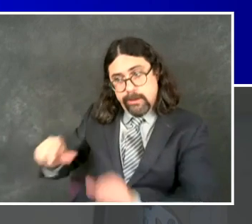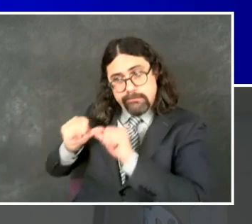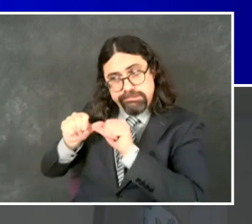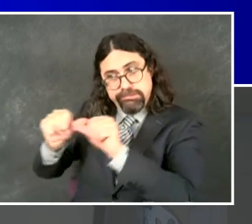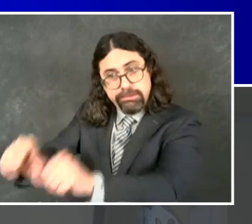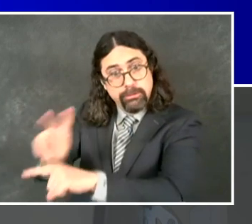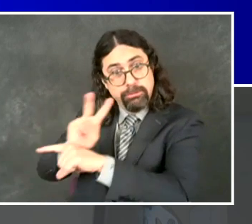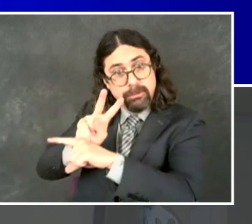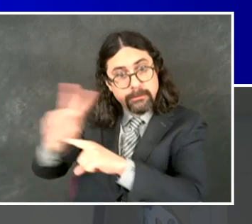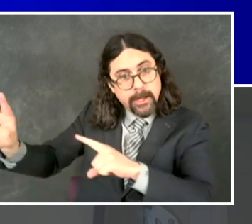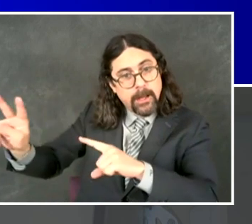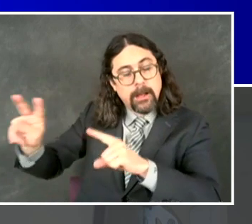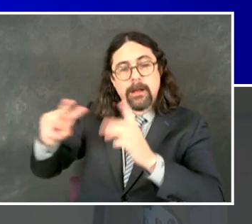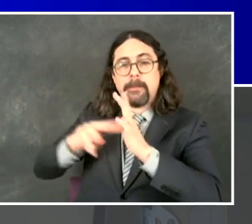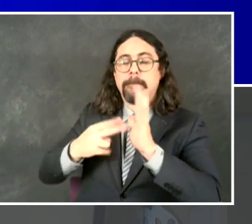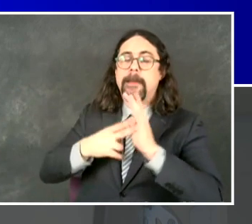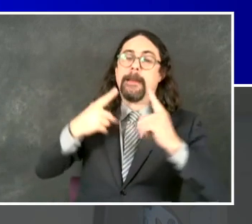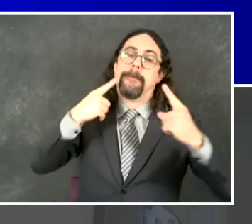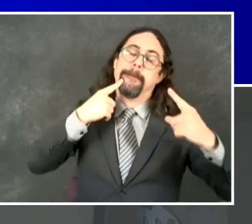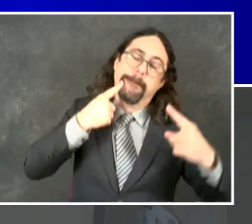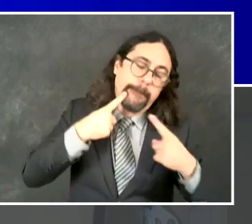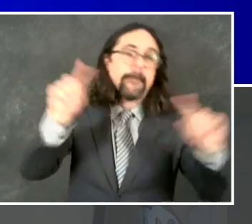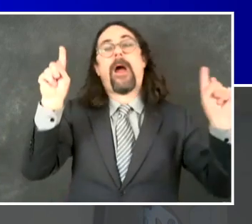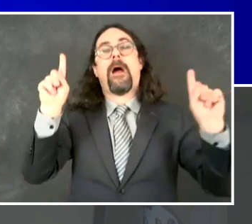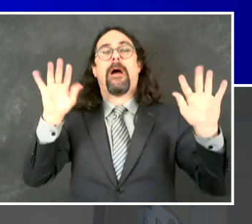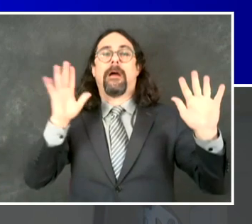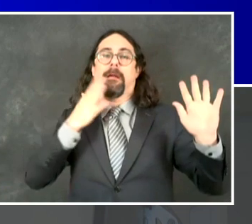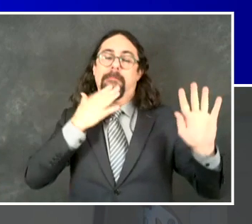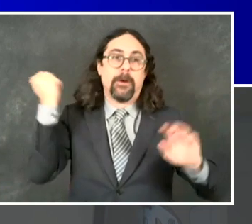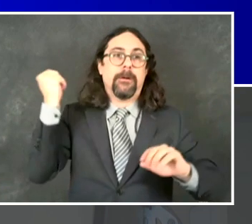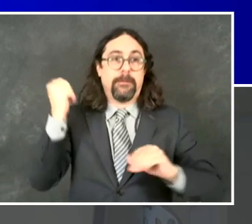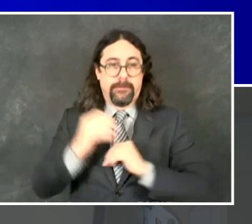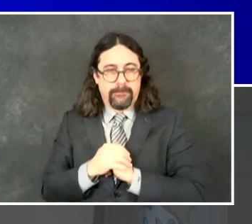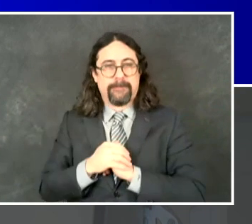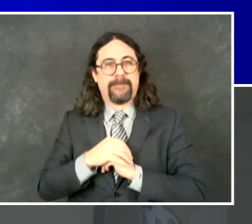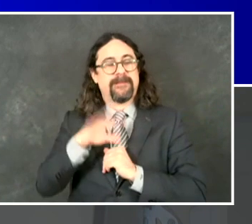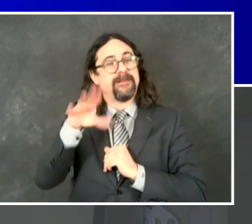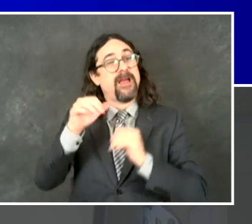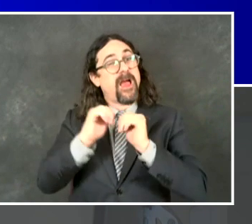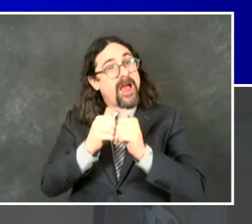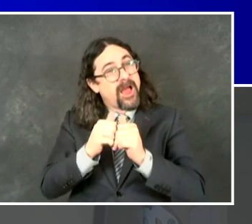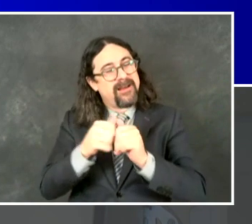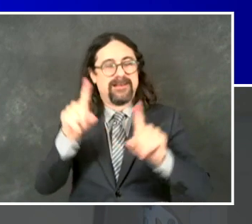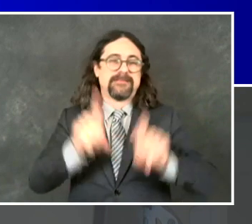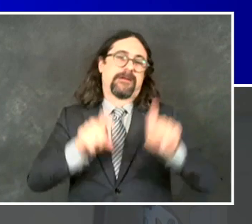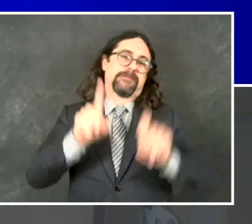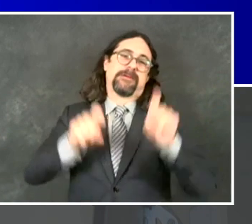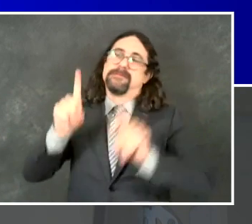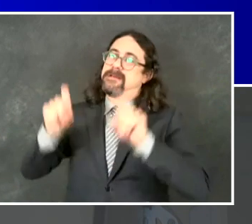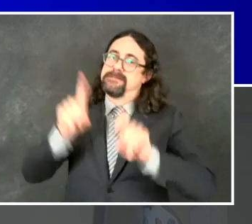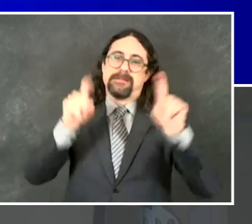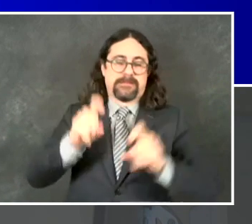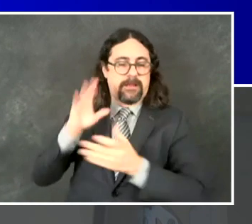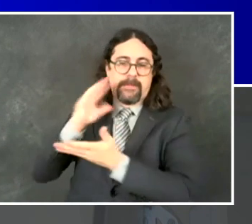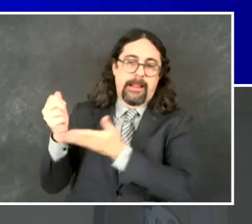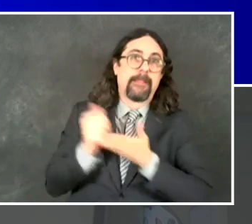TESTING. SIMLEP AS THAT. SO OF COURSE, ONCE YOU HAVE THE TESTING MORE AND